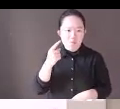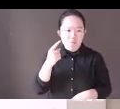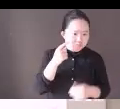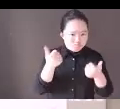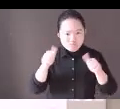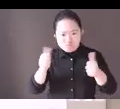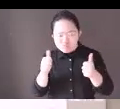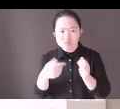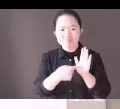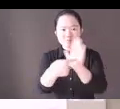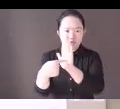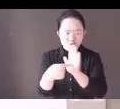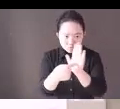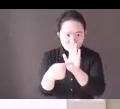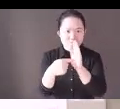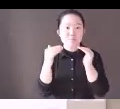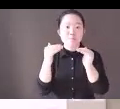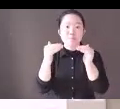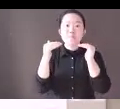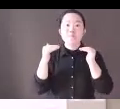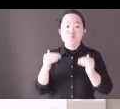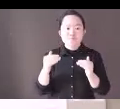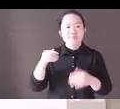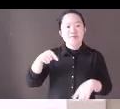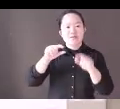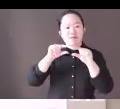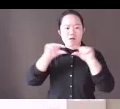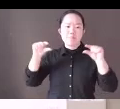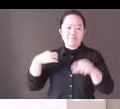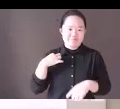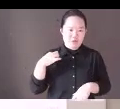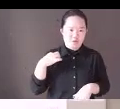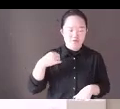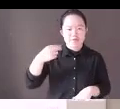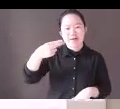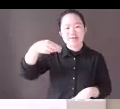and how to advance accessibility within a large organization we will then after a coffee break